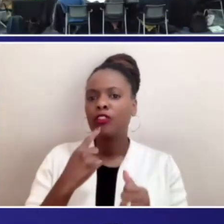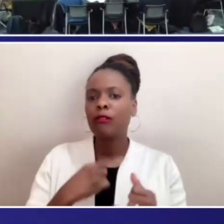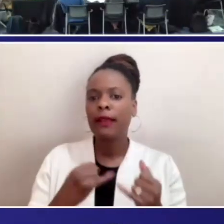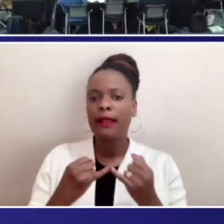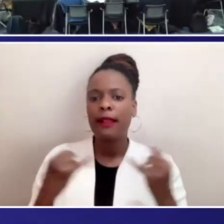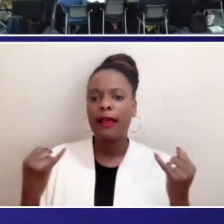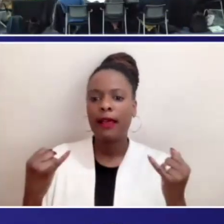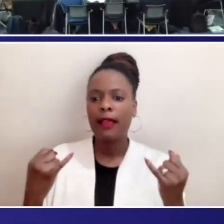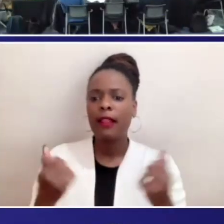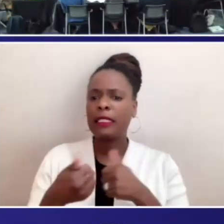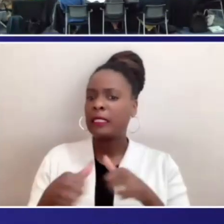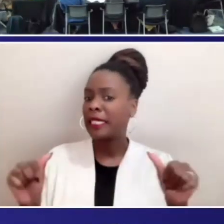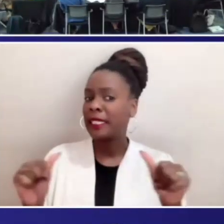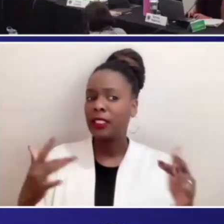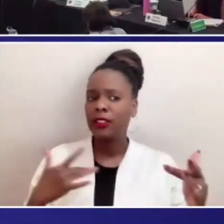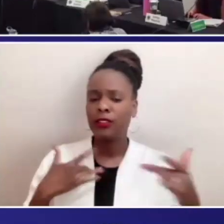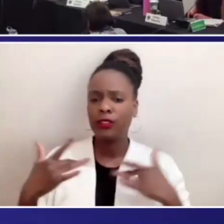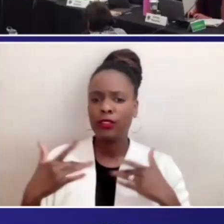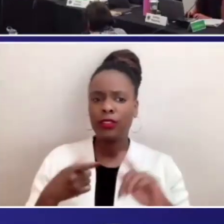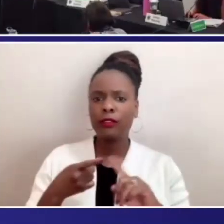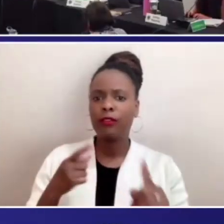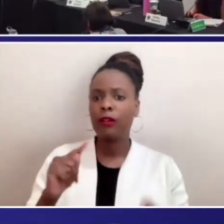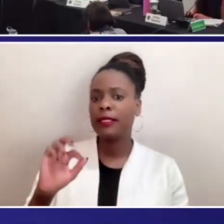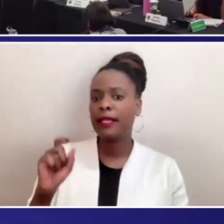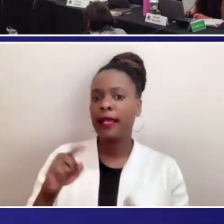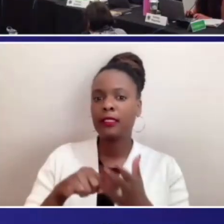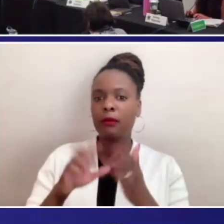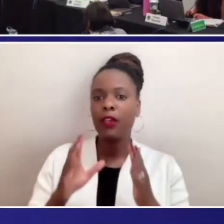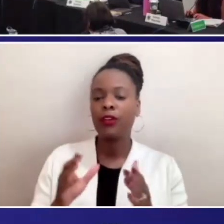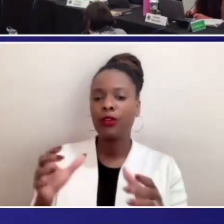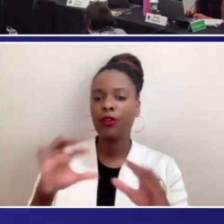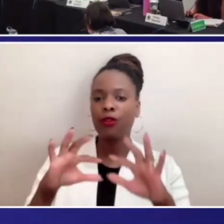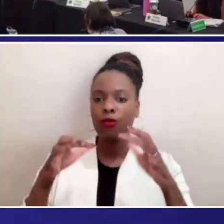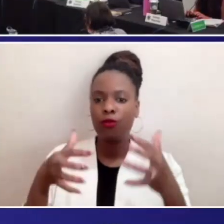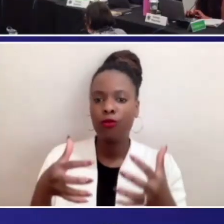Is there any concern from the taxpayer group or the Department about that being